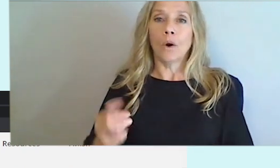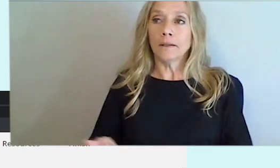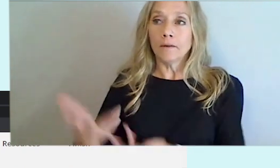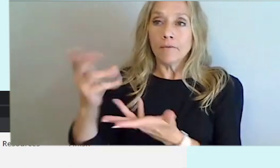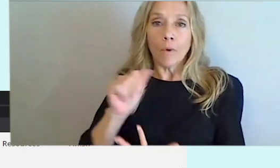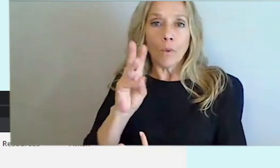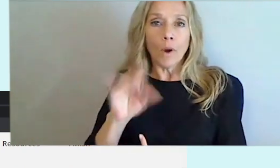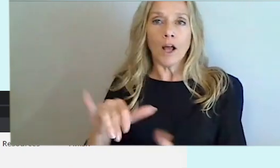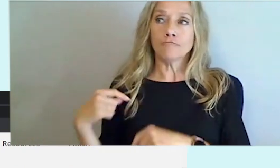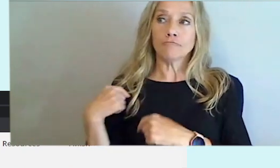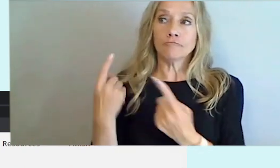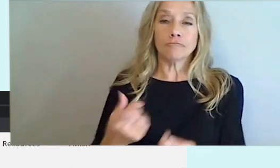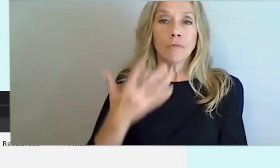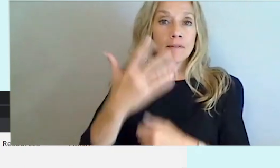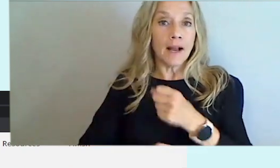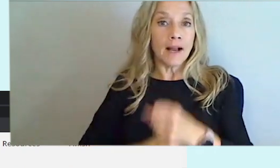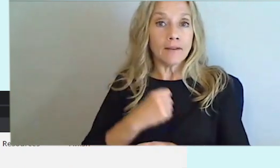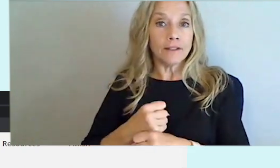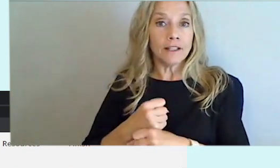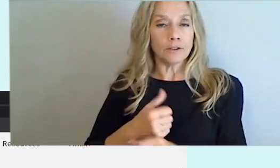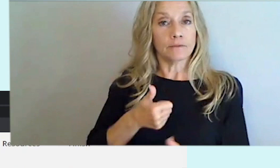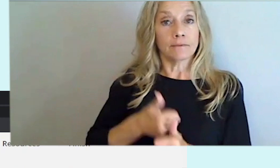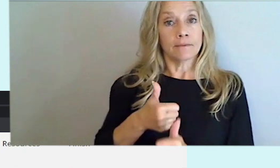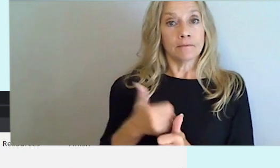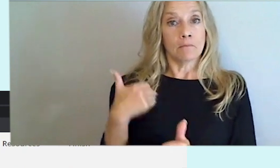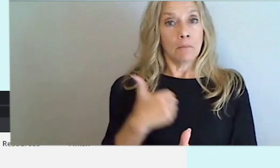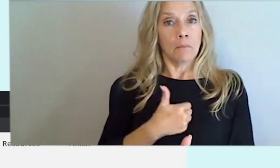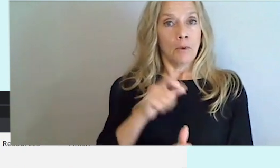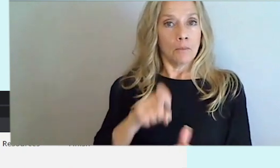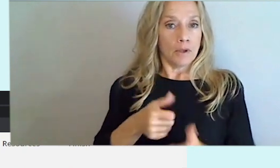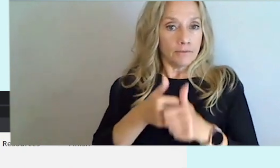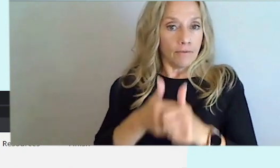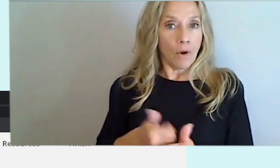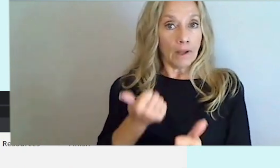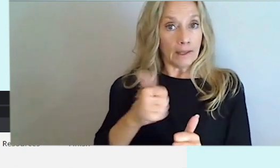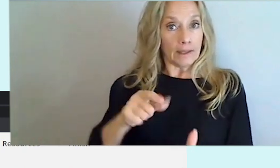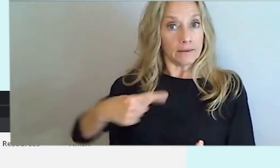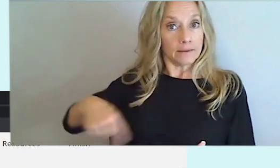The member must answer if anyone in their household has done this. For this